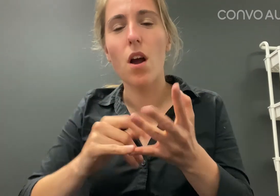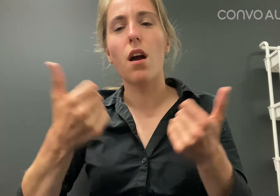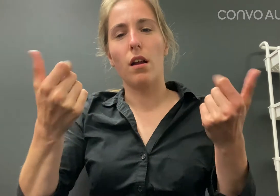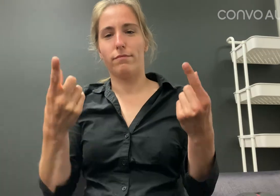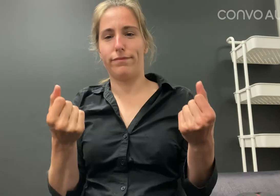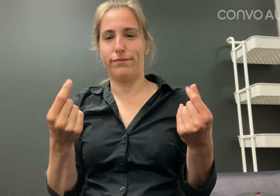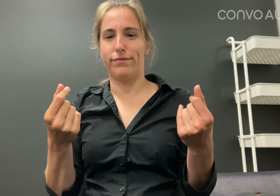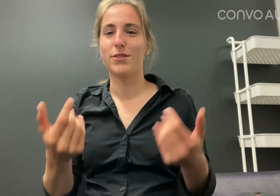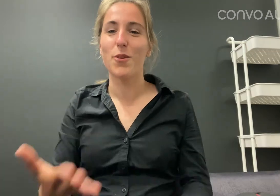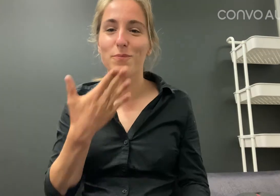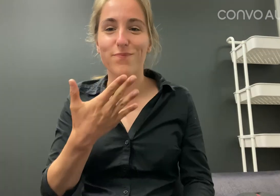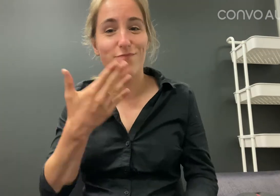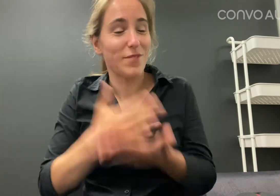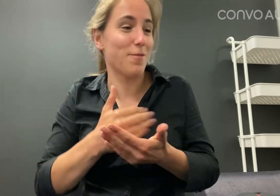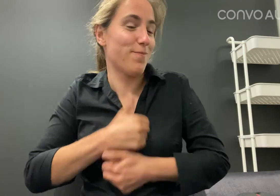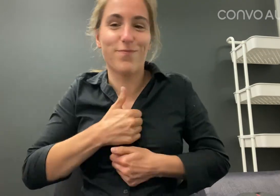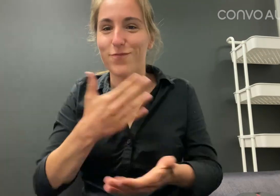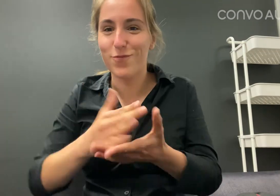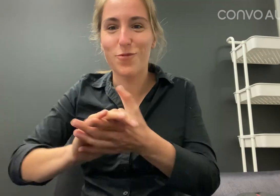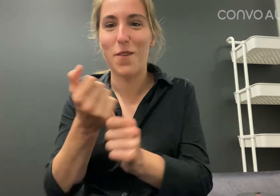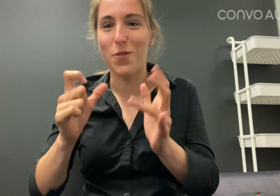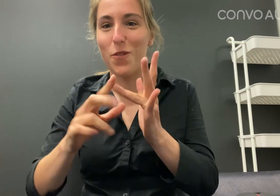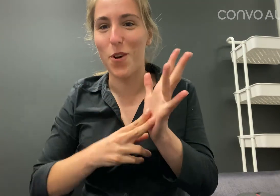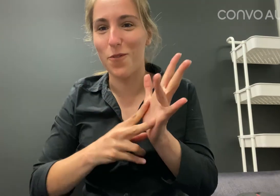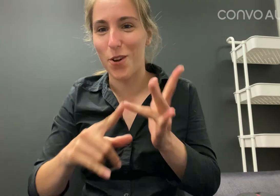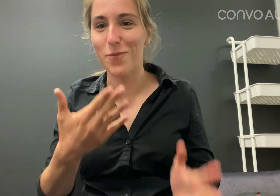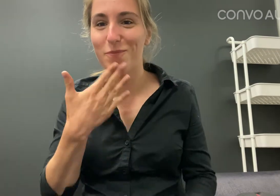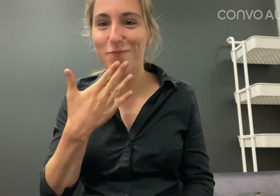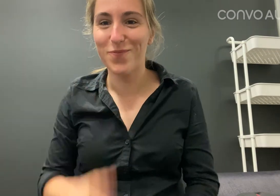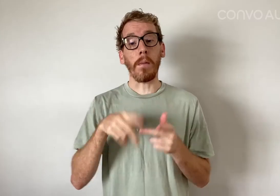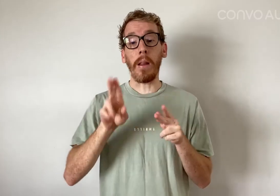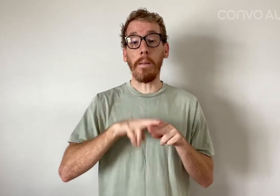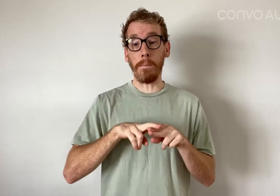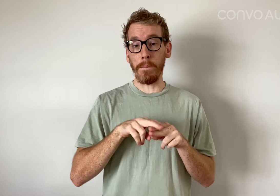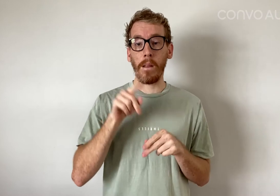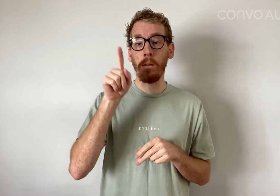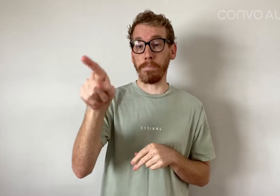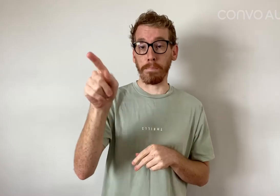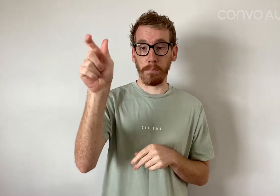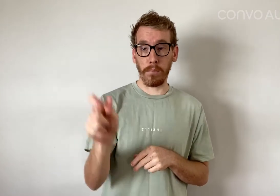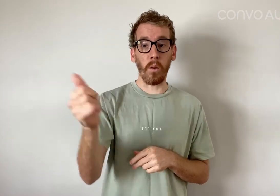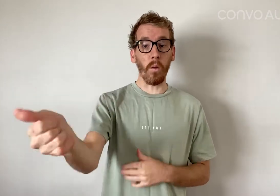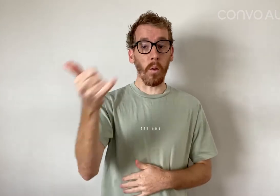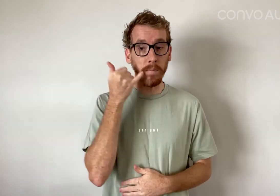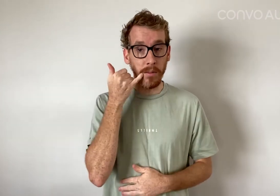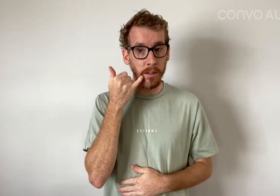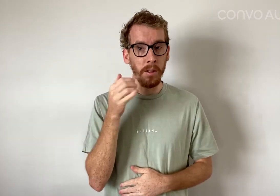It is so easy now, I’m grateful to have Convo Australia now. Thank you. If someone tries to call me,